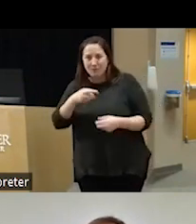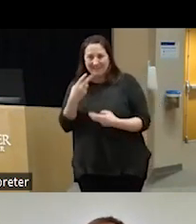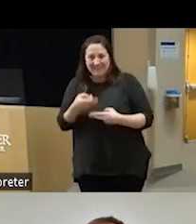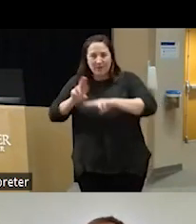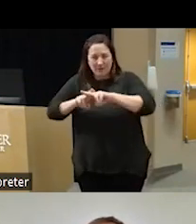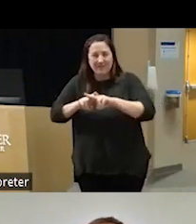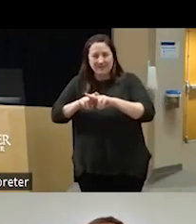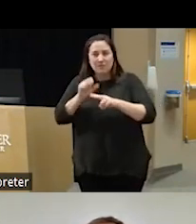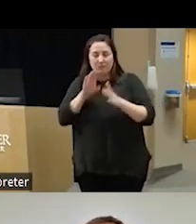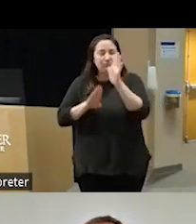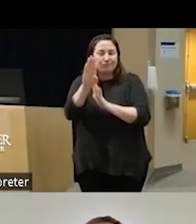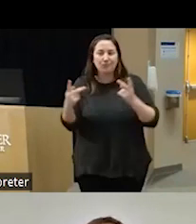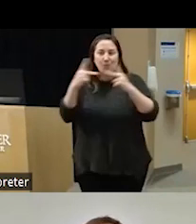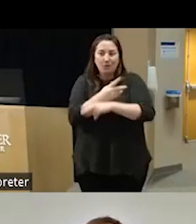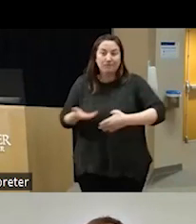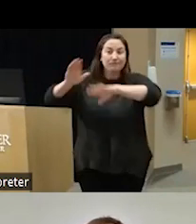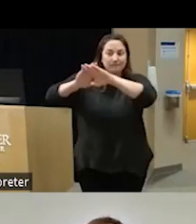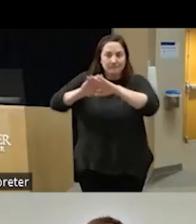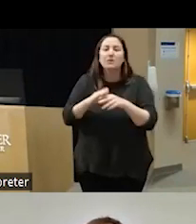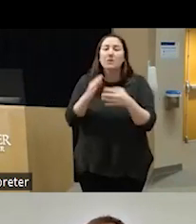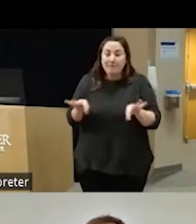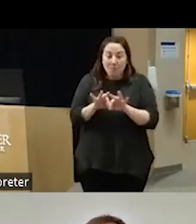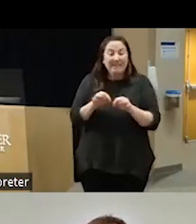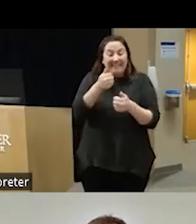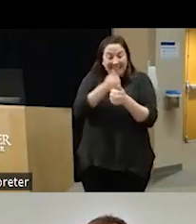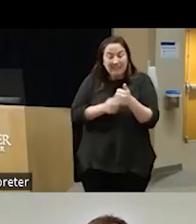Clearly we need to address each and every of them. In order to reduce the risk.